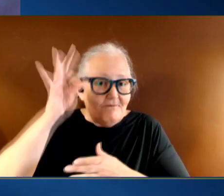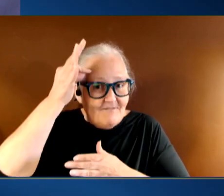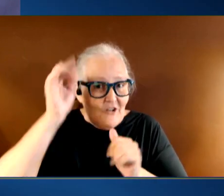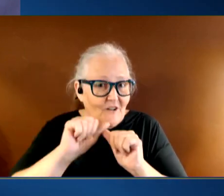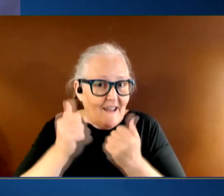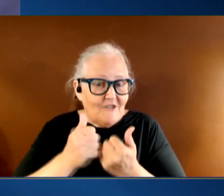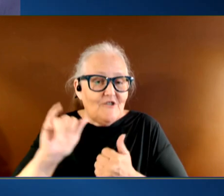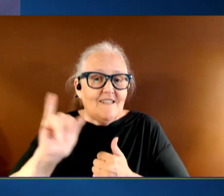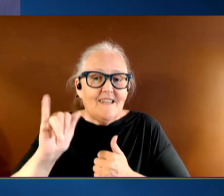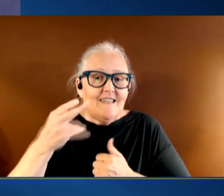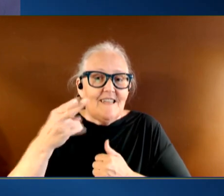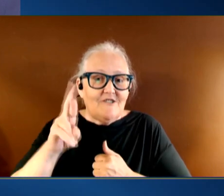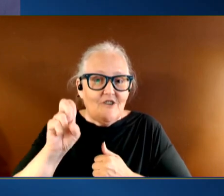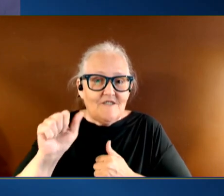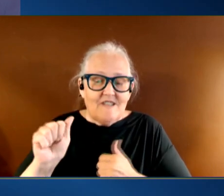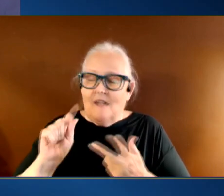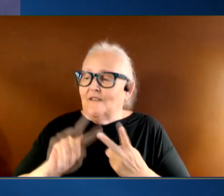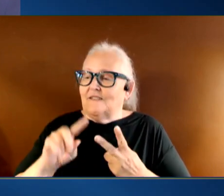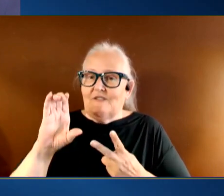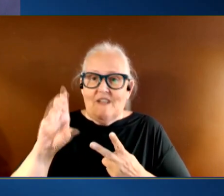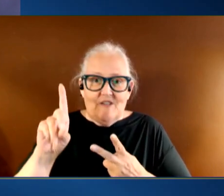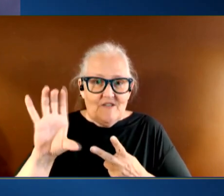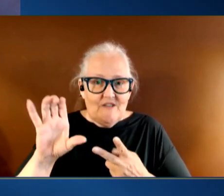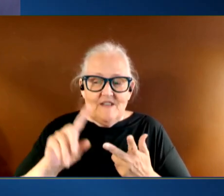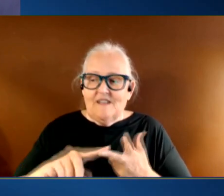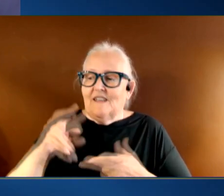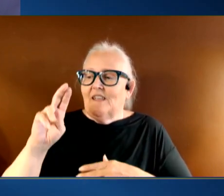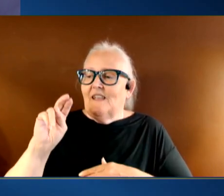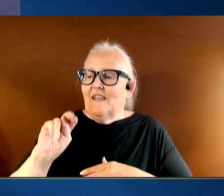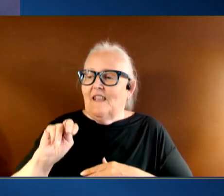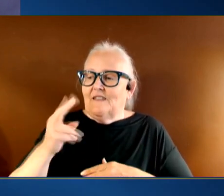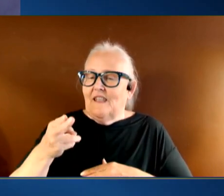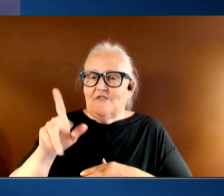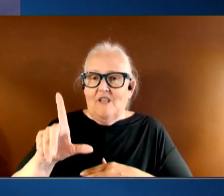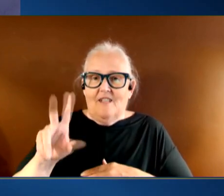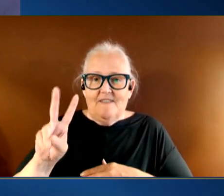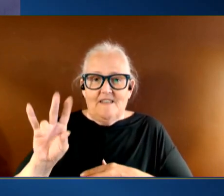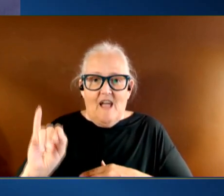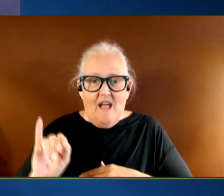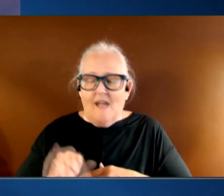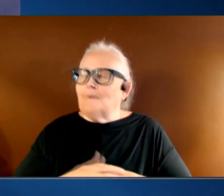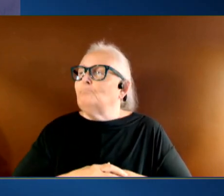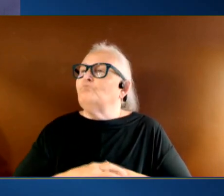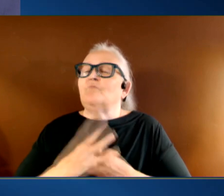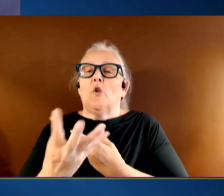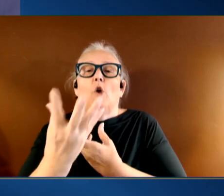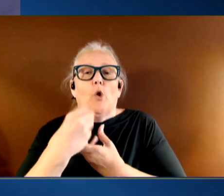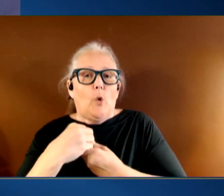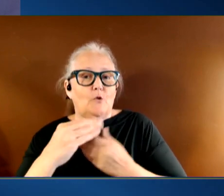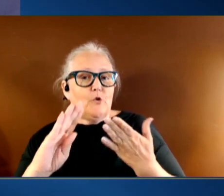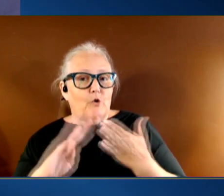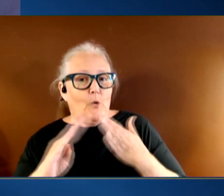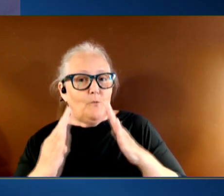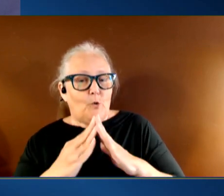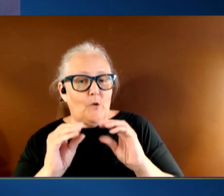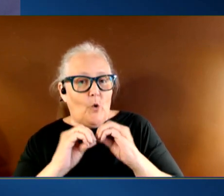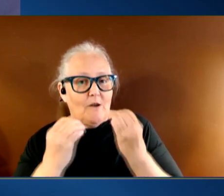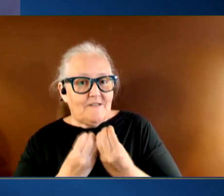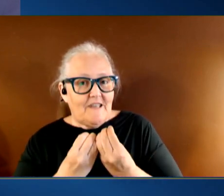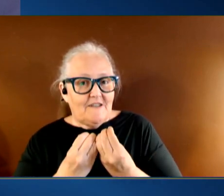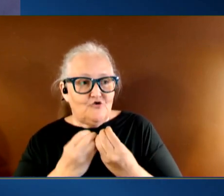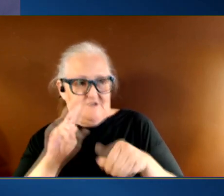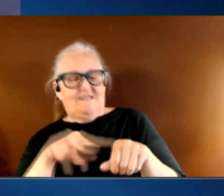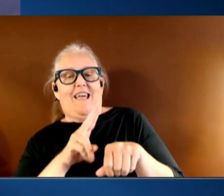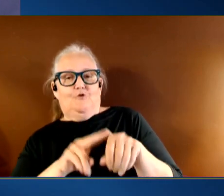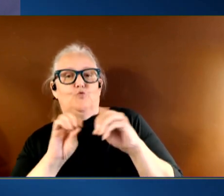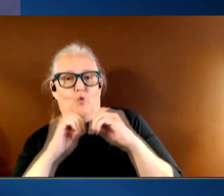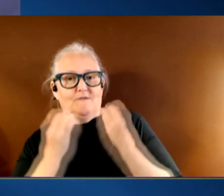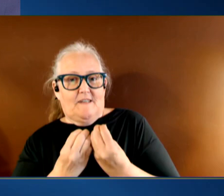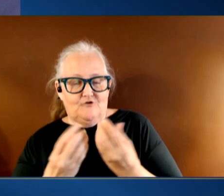CDC and NHLBI. It represents the community organizations nationally. And it also includes